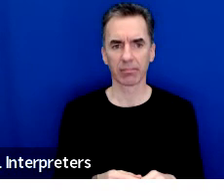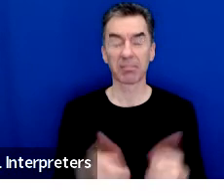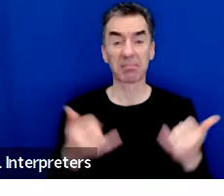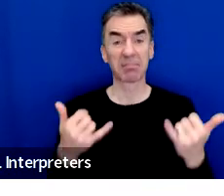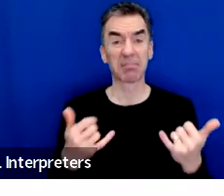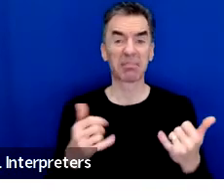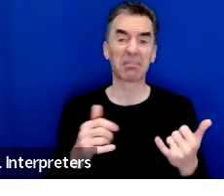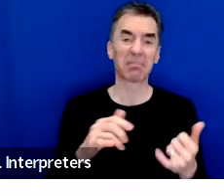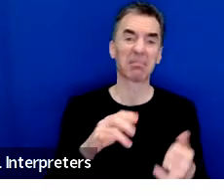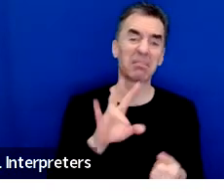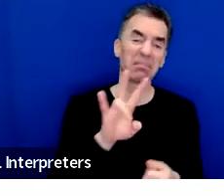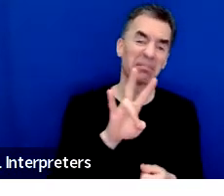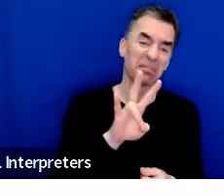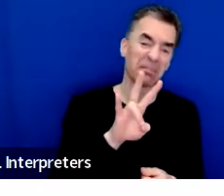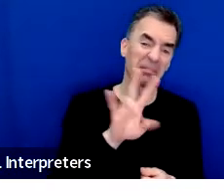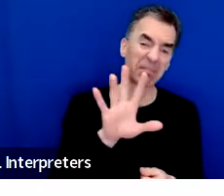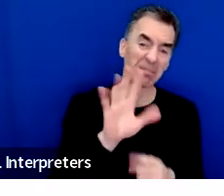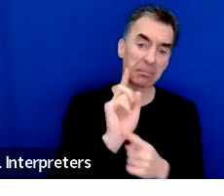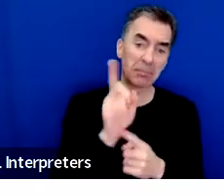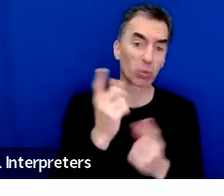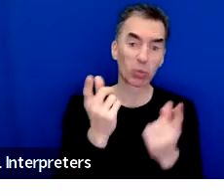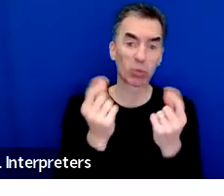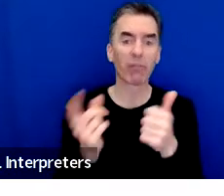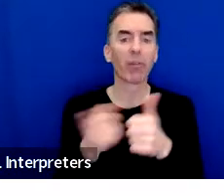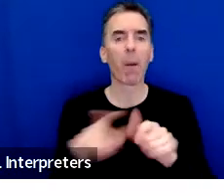is I have a couple of poles first because I always want to know what